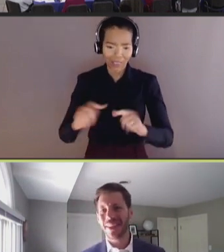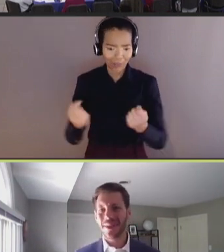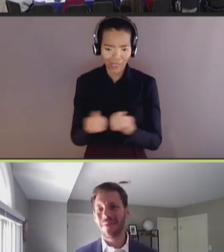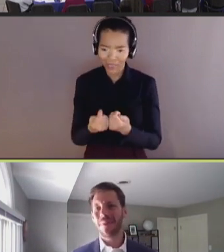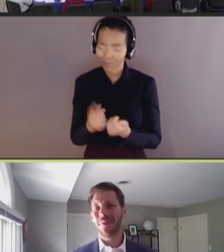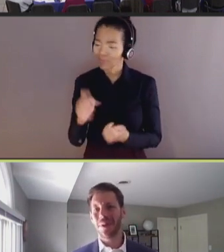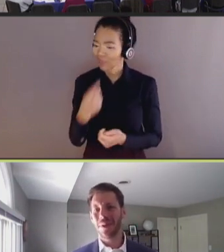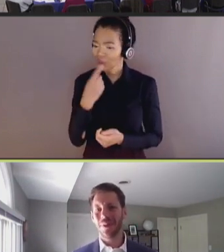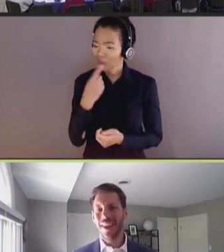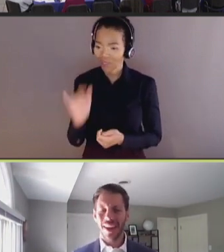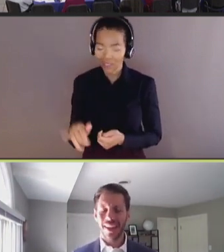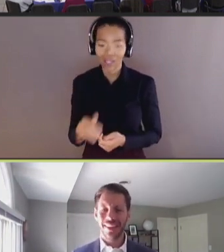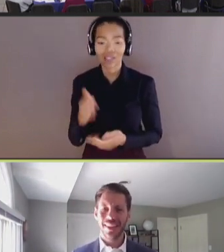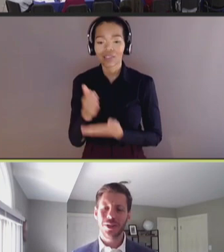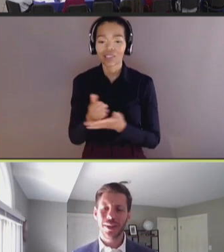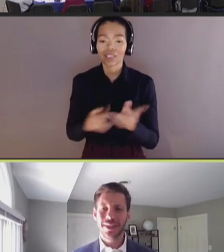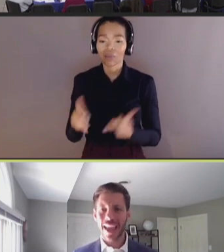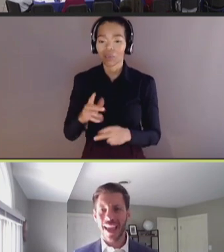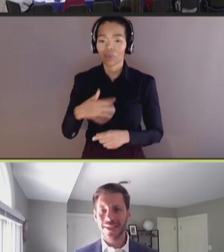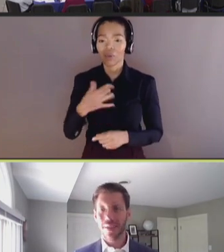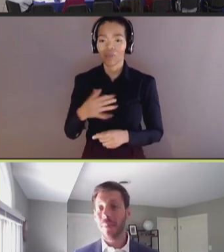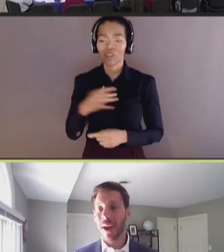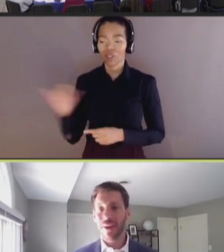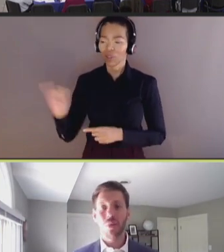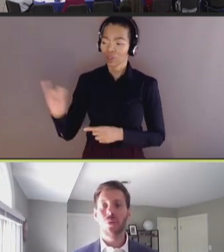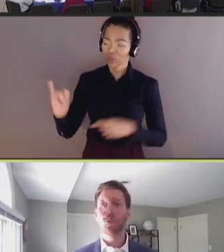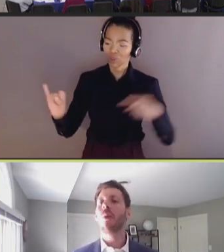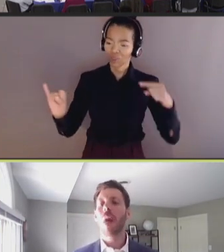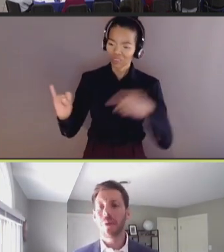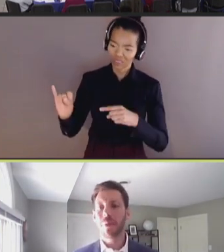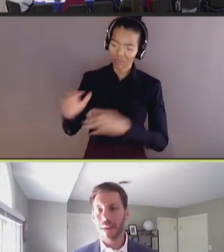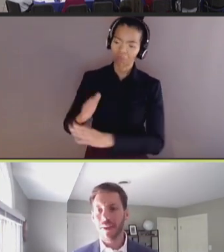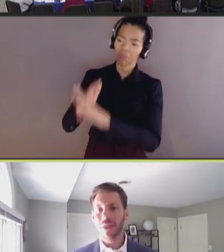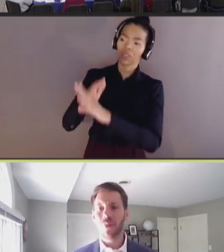because some people view the insurance as a barrier. We don't want to be a barrier.